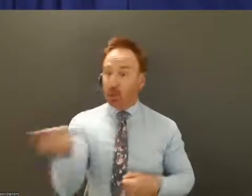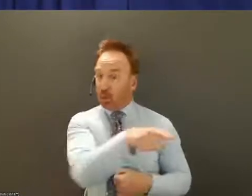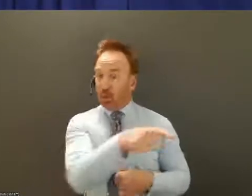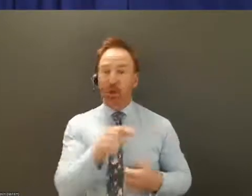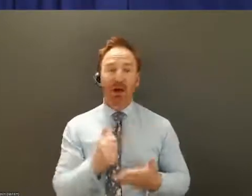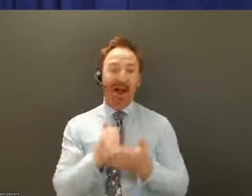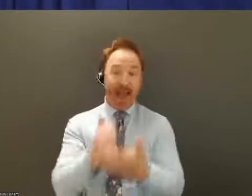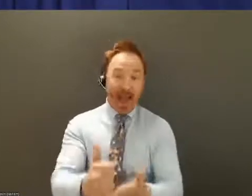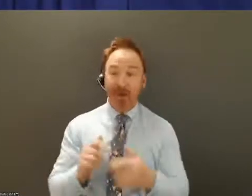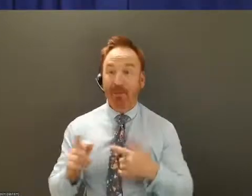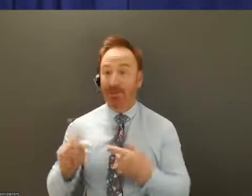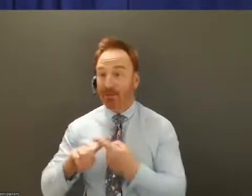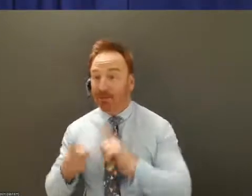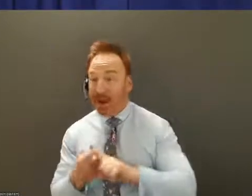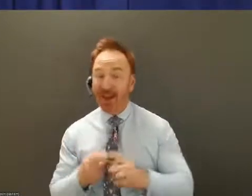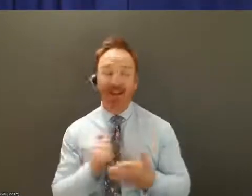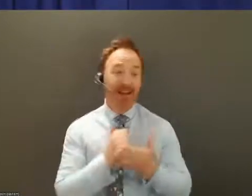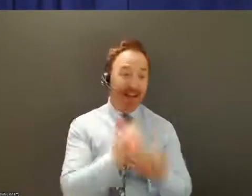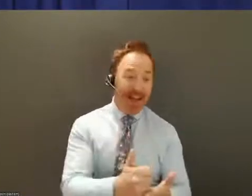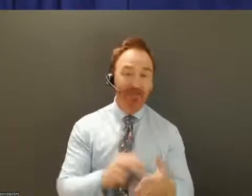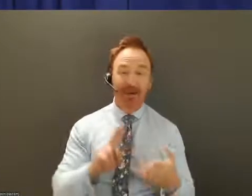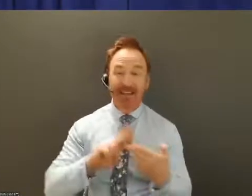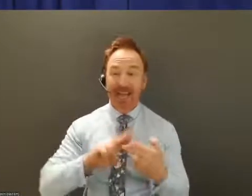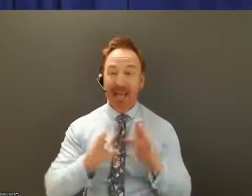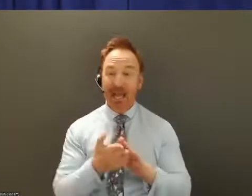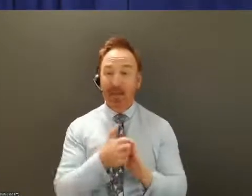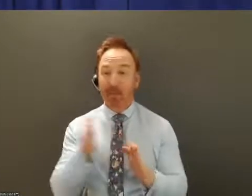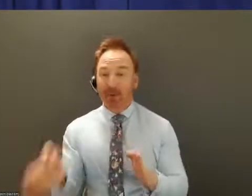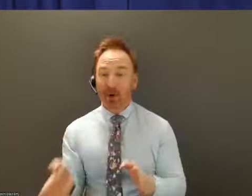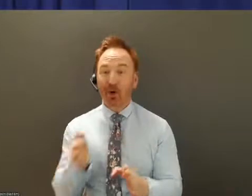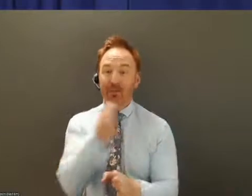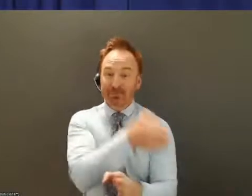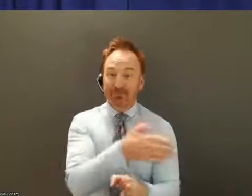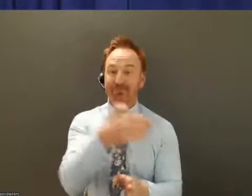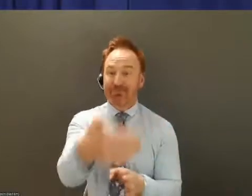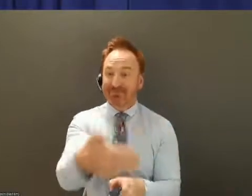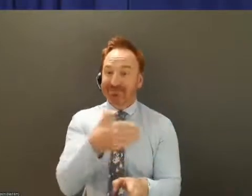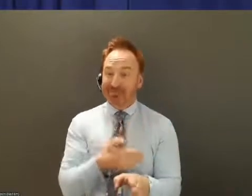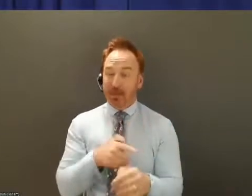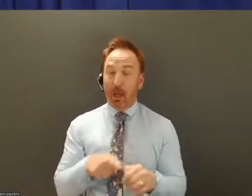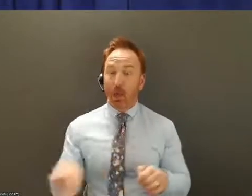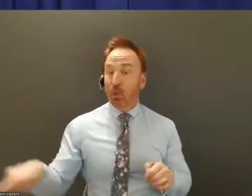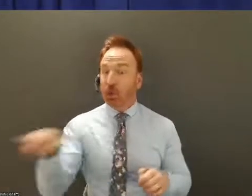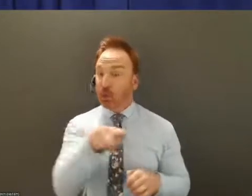If someone from YCDC -- someone will phone you if you are